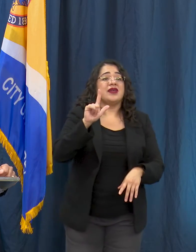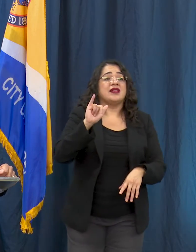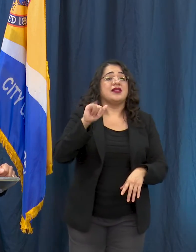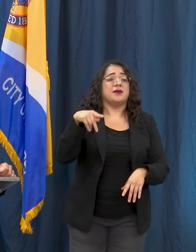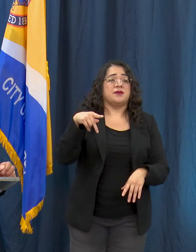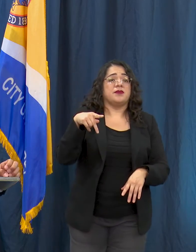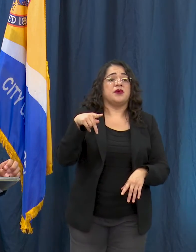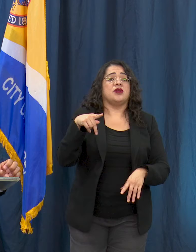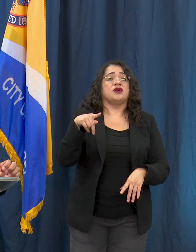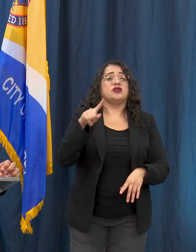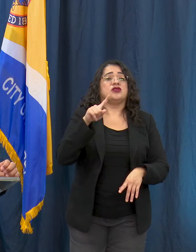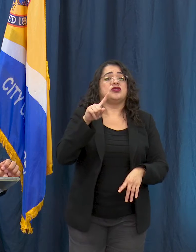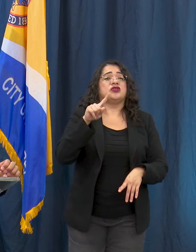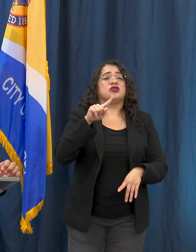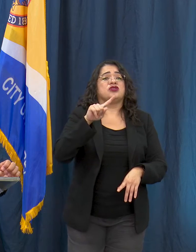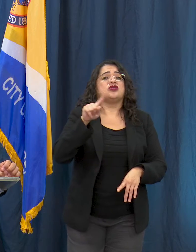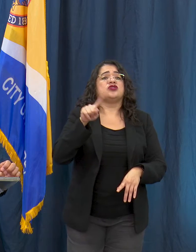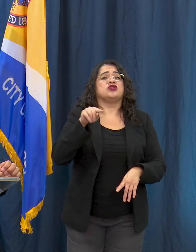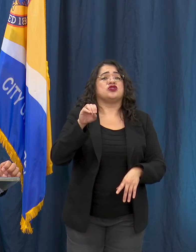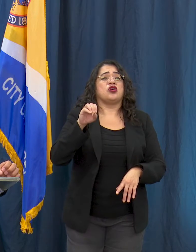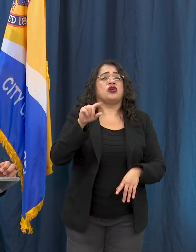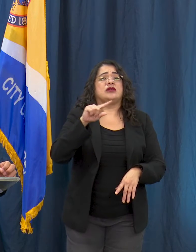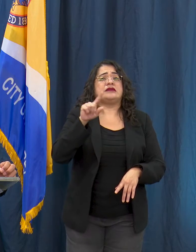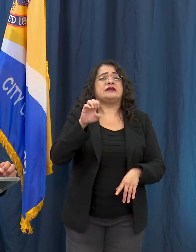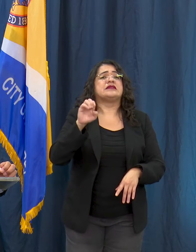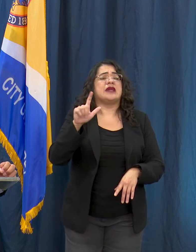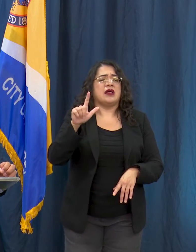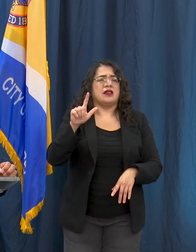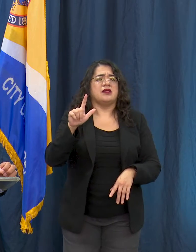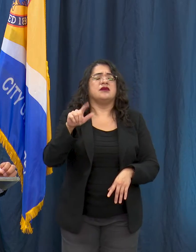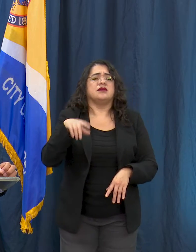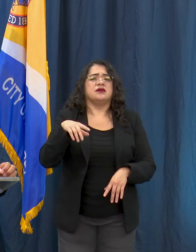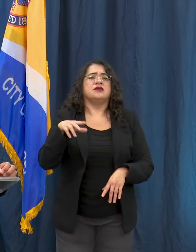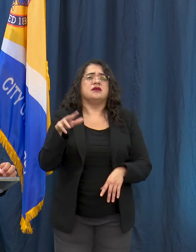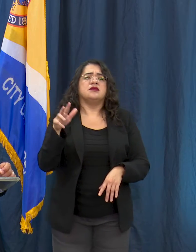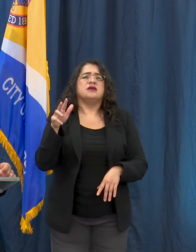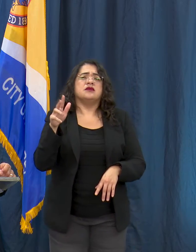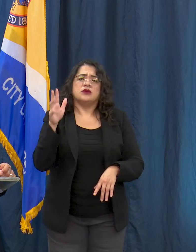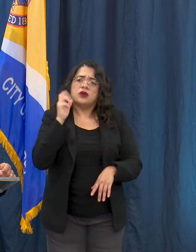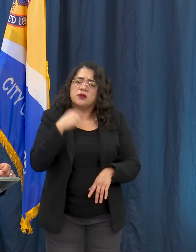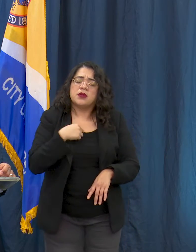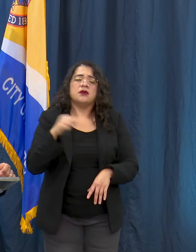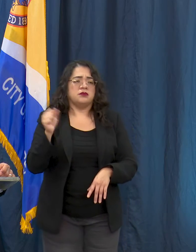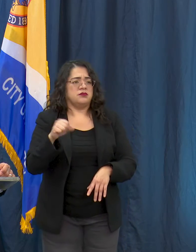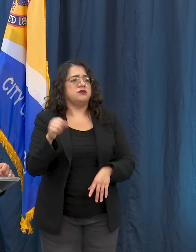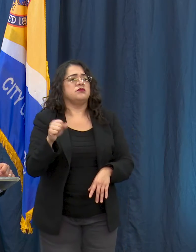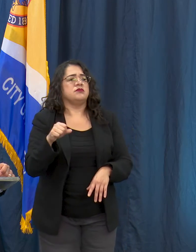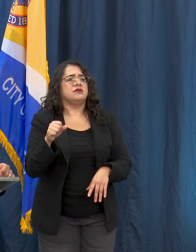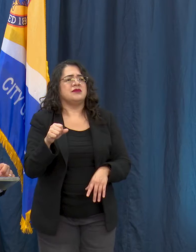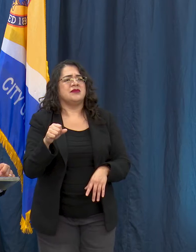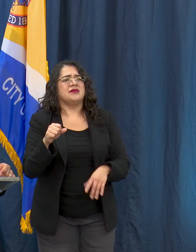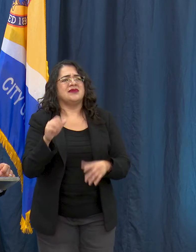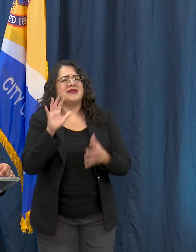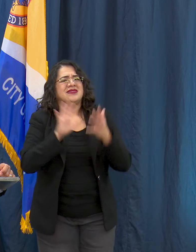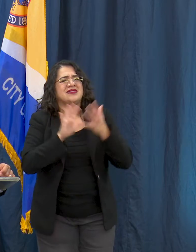[Phillip]: Hi, can you hear me? Great, I have two questions for the mayor. First question is since the beginning of the pandemic, the